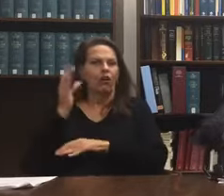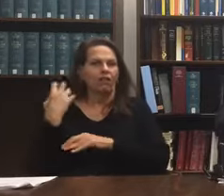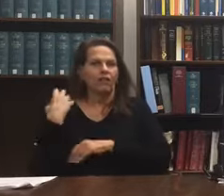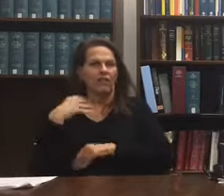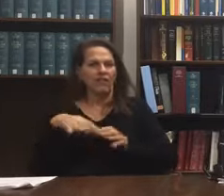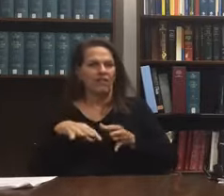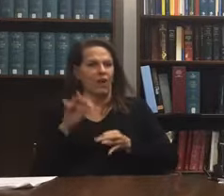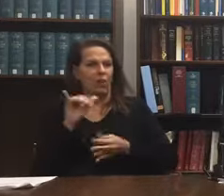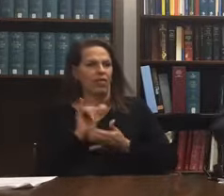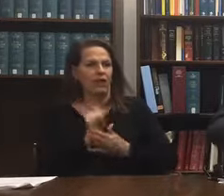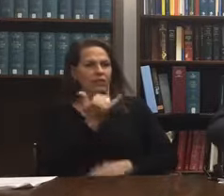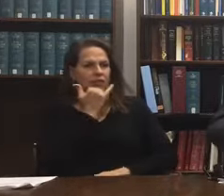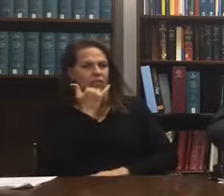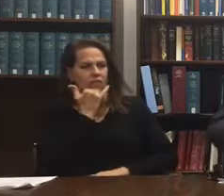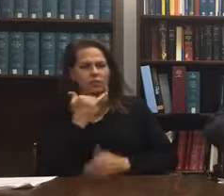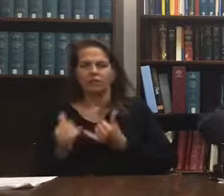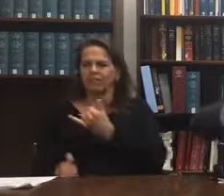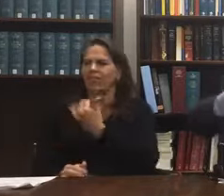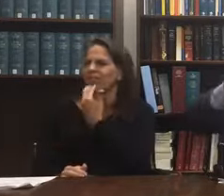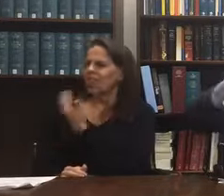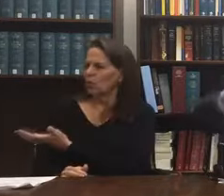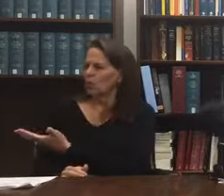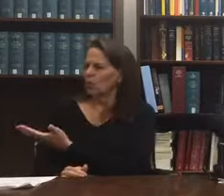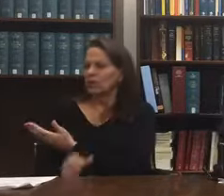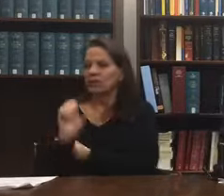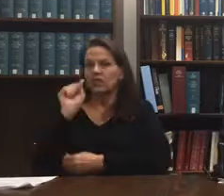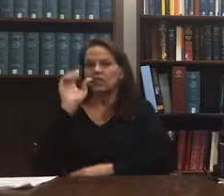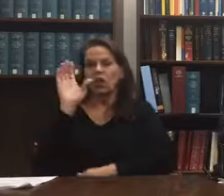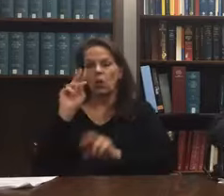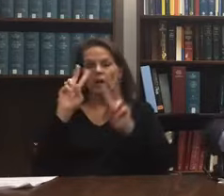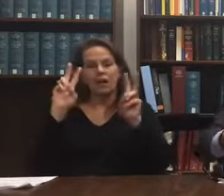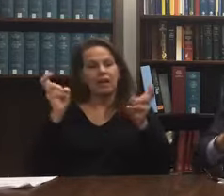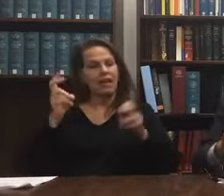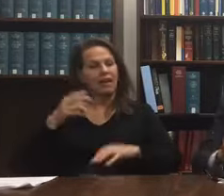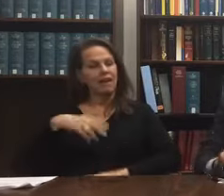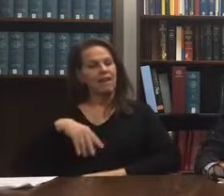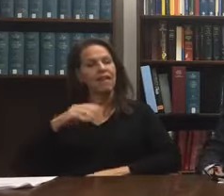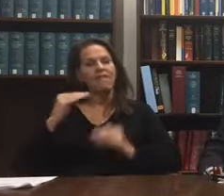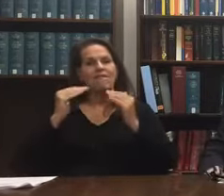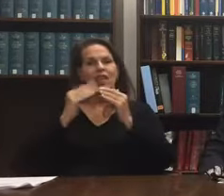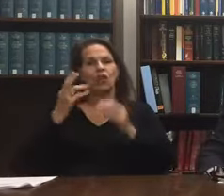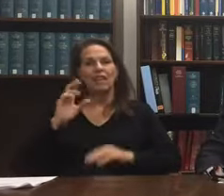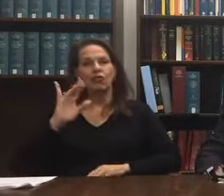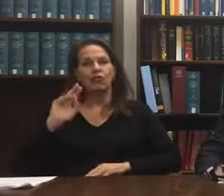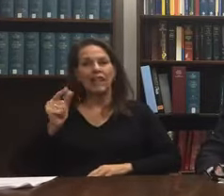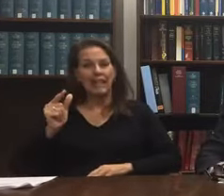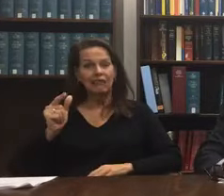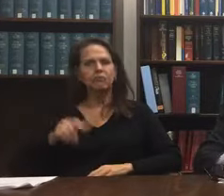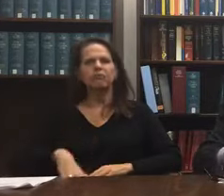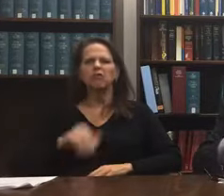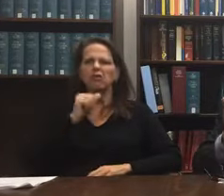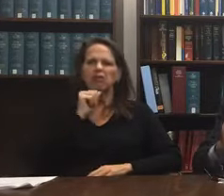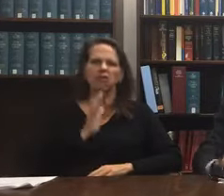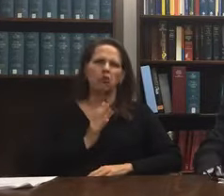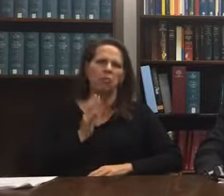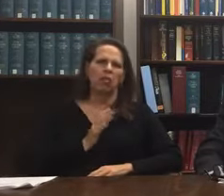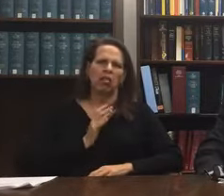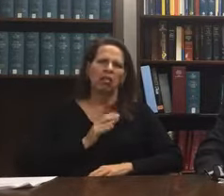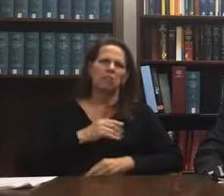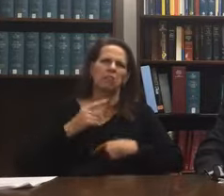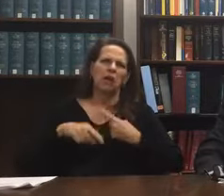you so the basics about the fair hearing they're informal because 90 probably 98%